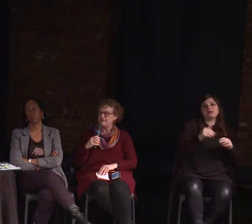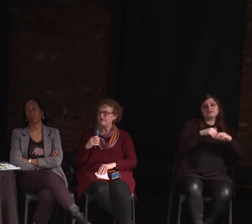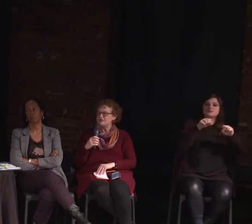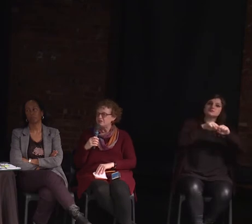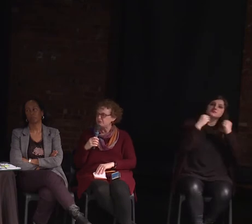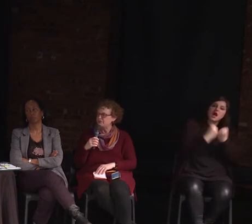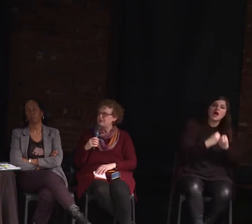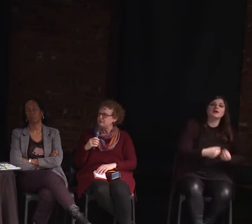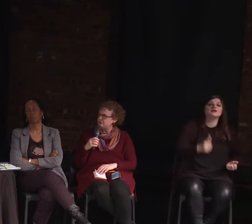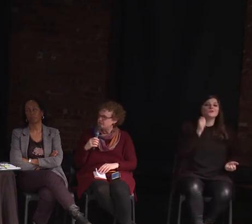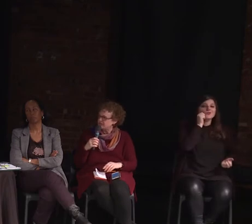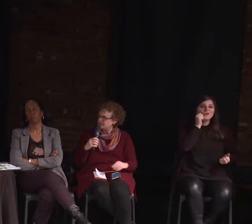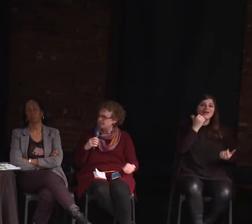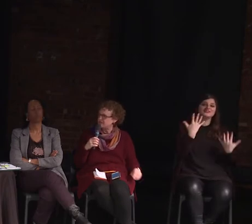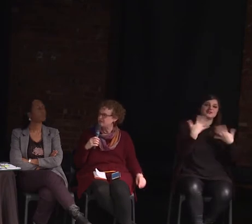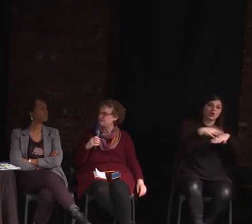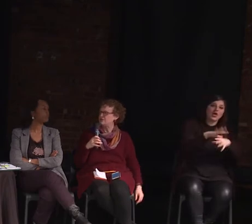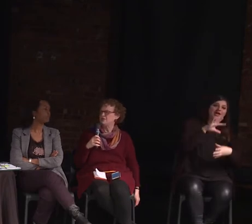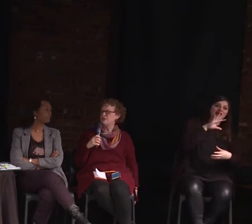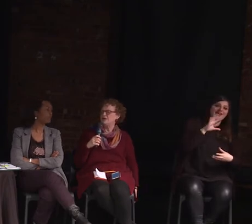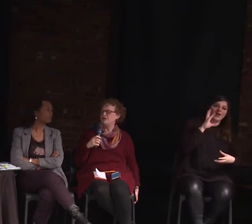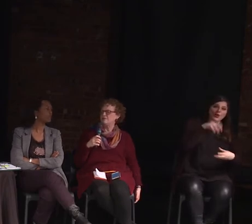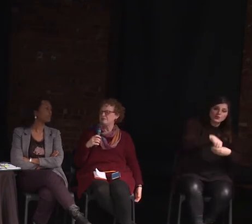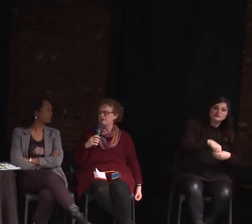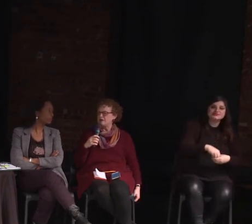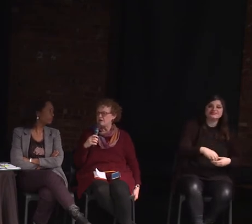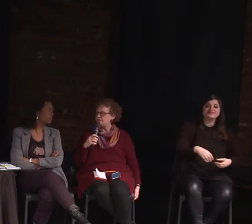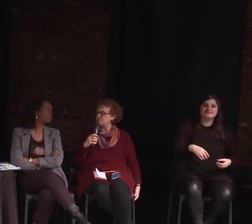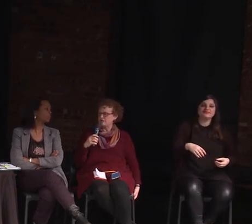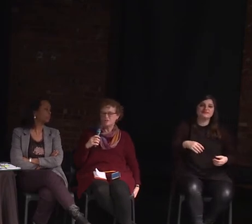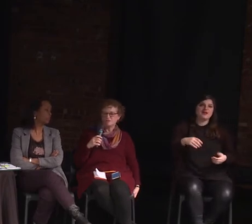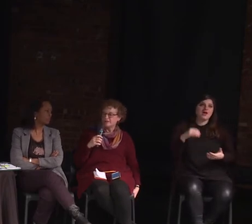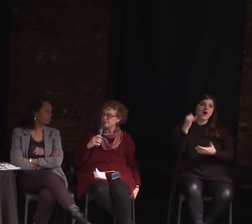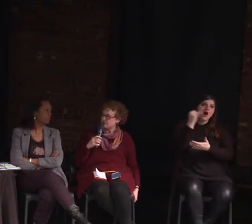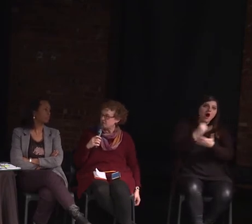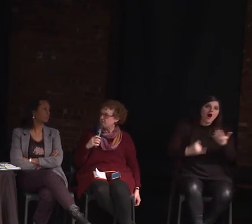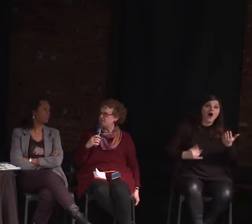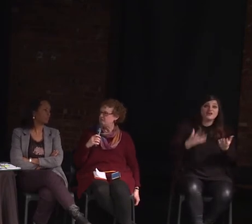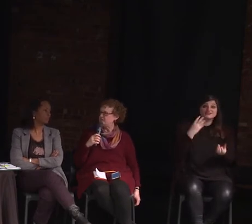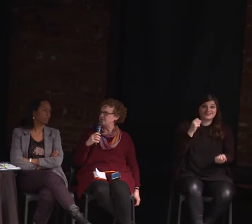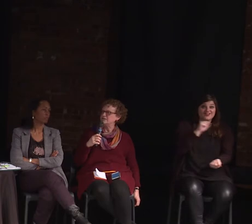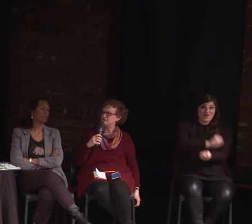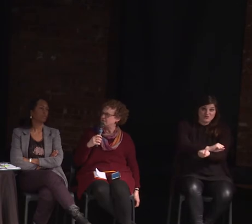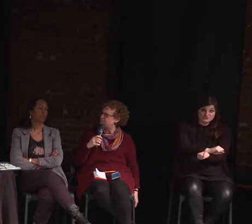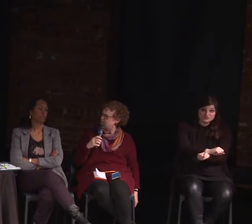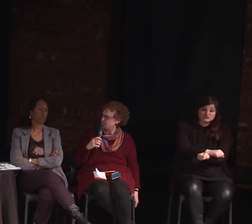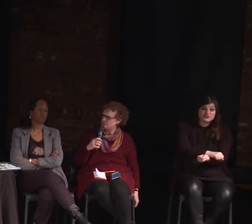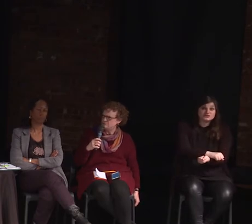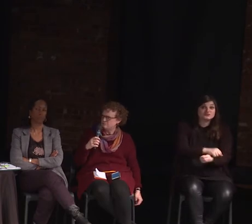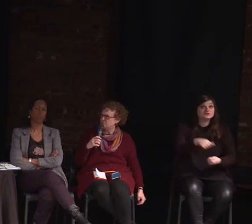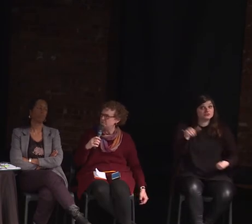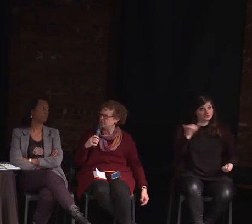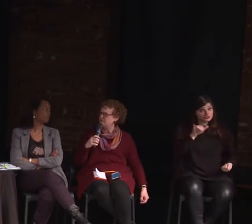The Intercultural Leadership Institute, arts and incarceration, which hasn't come up in